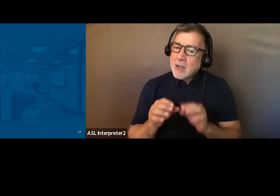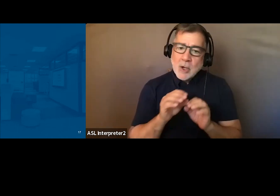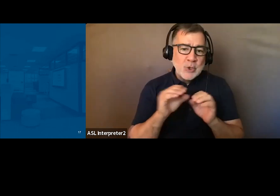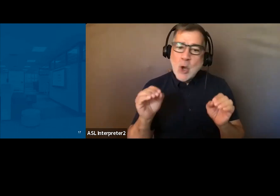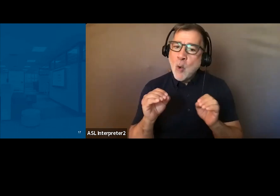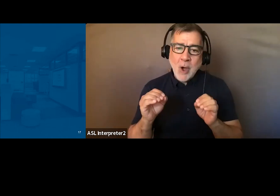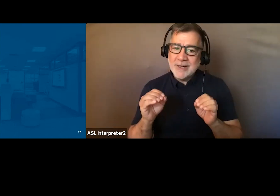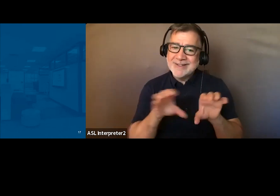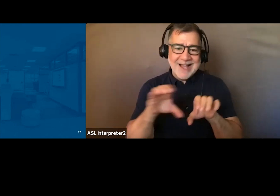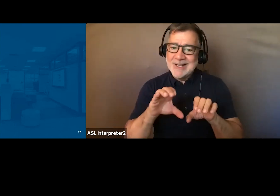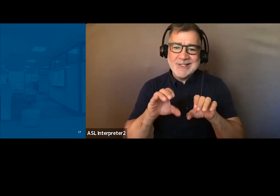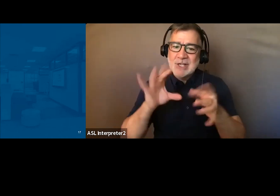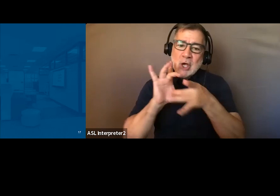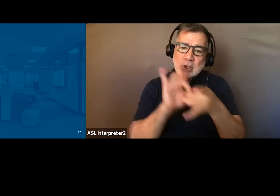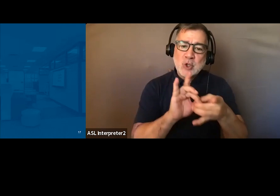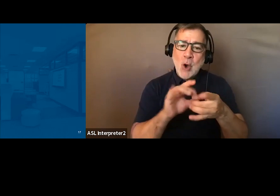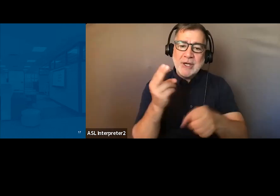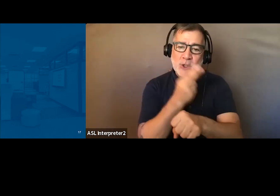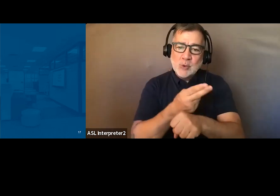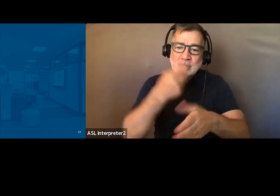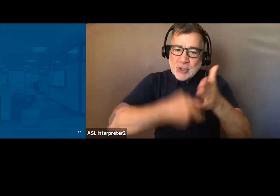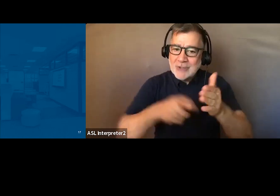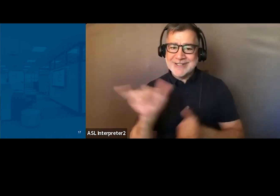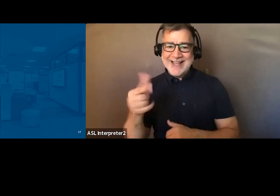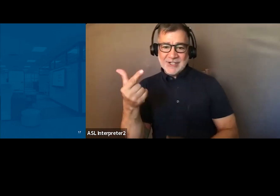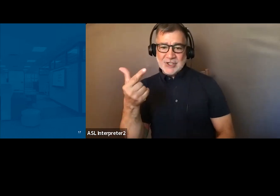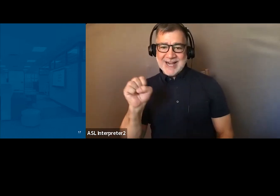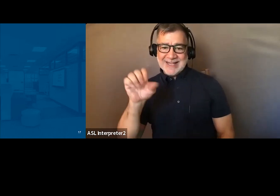We're different in the sense that we have to collect rent for that space,